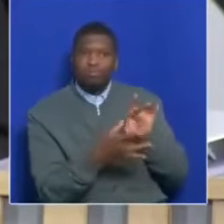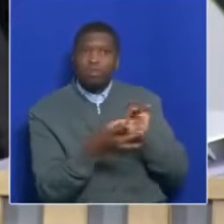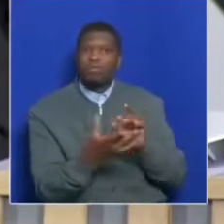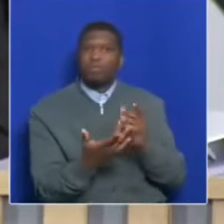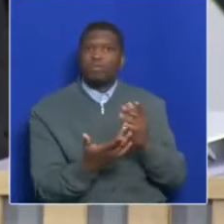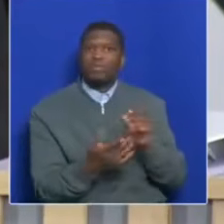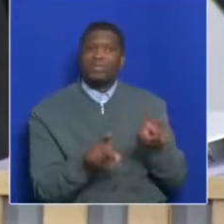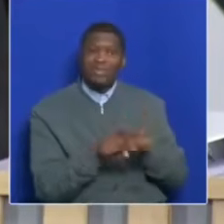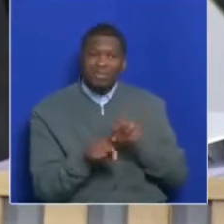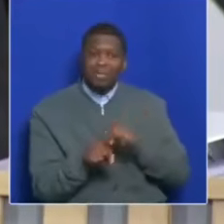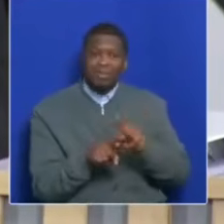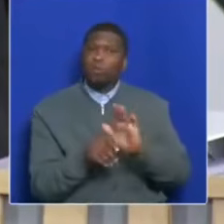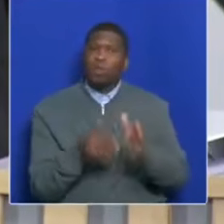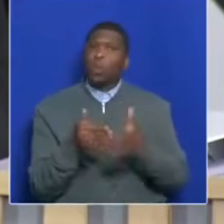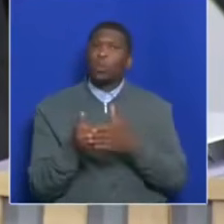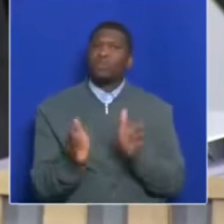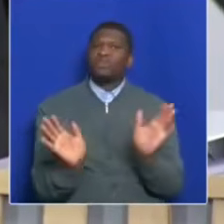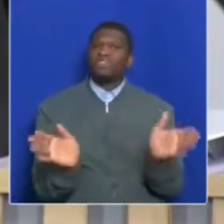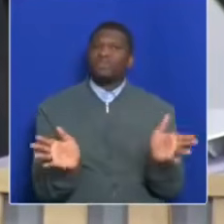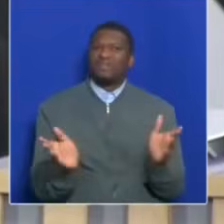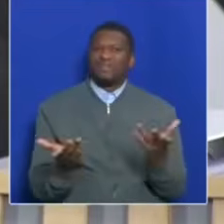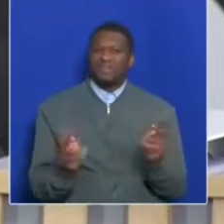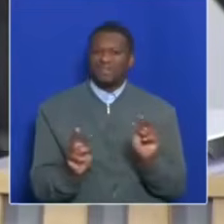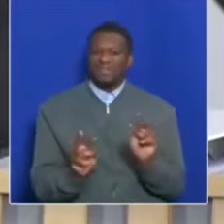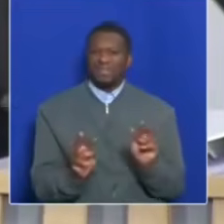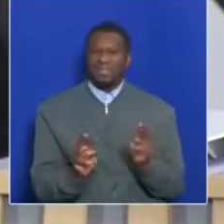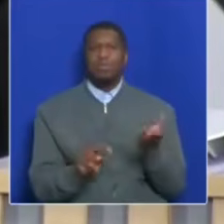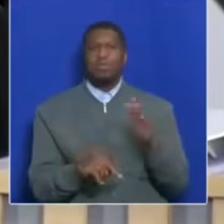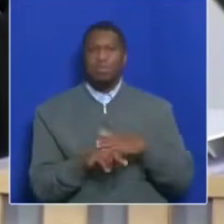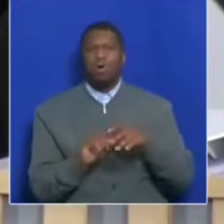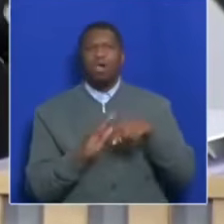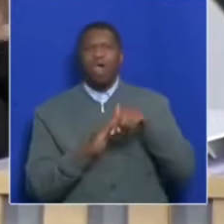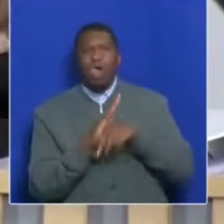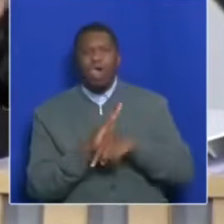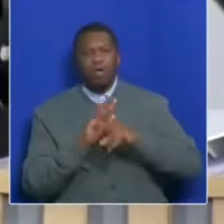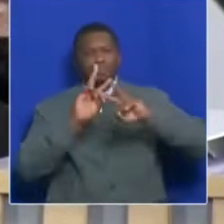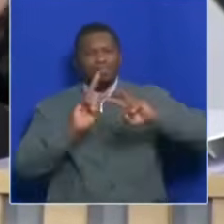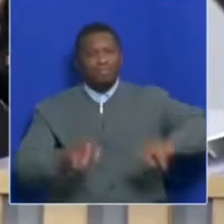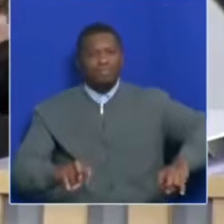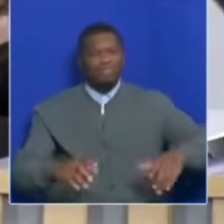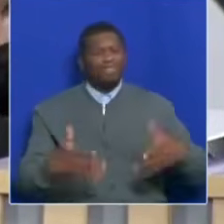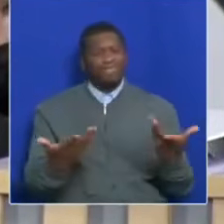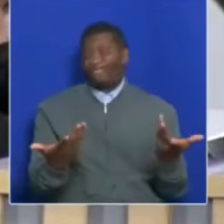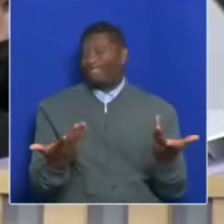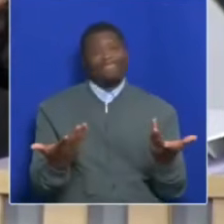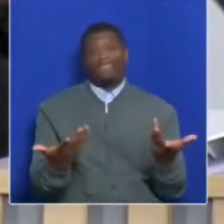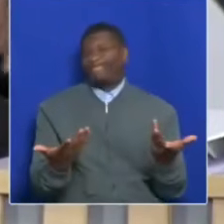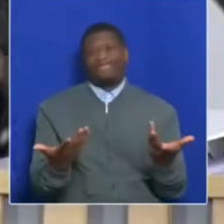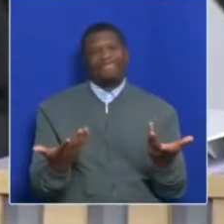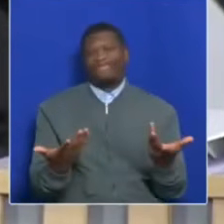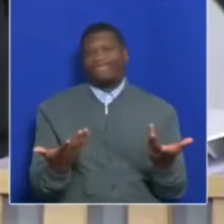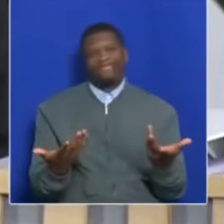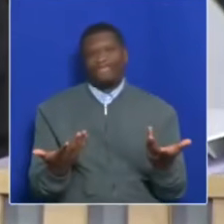So, so there's no further investigation done on that cash in transit docket that has been opened.